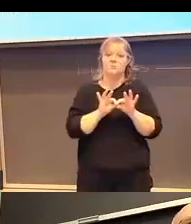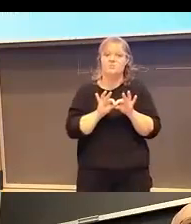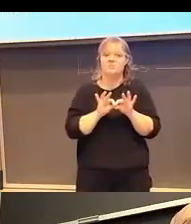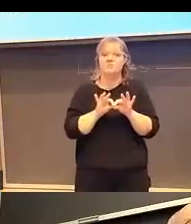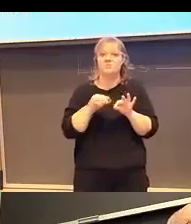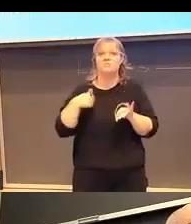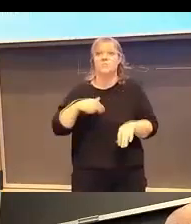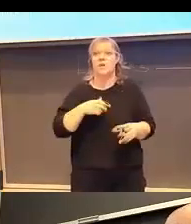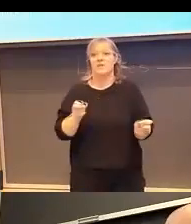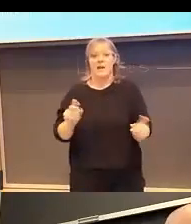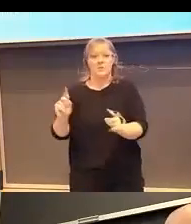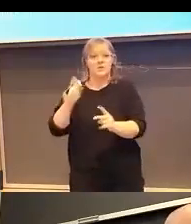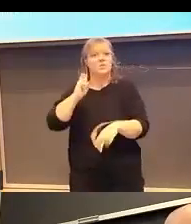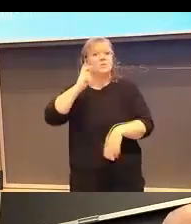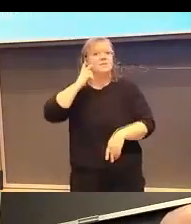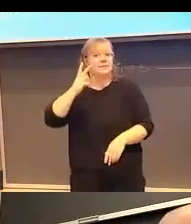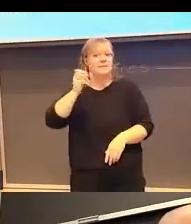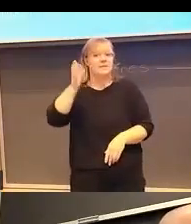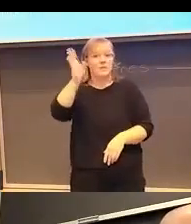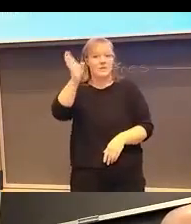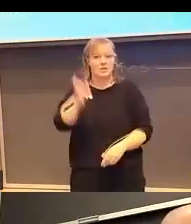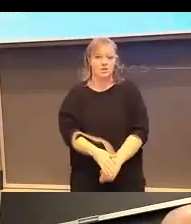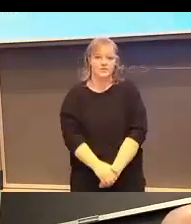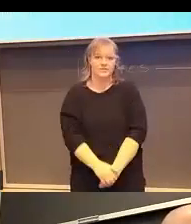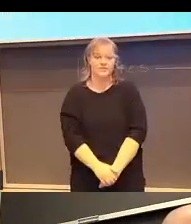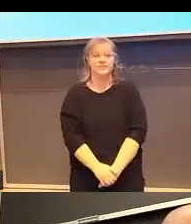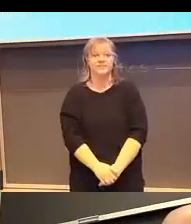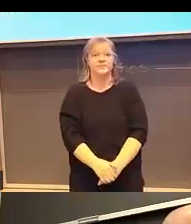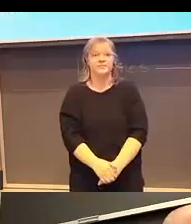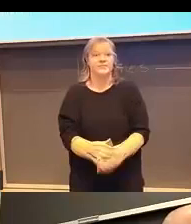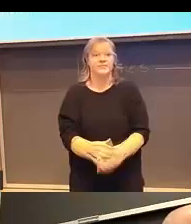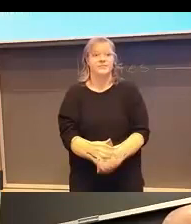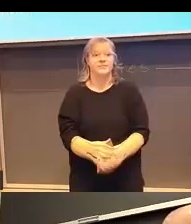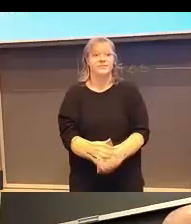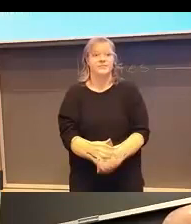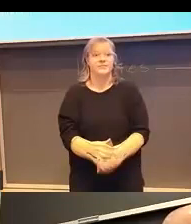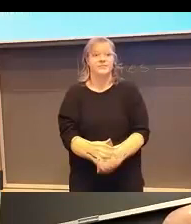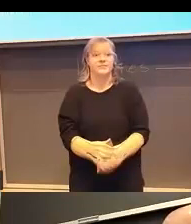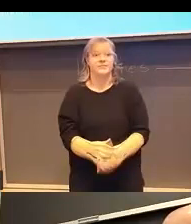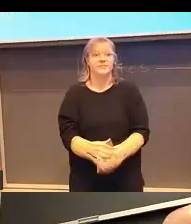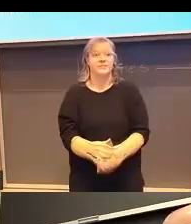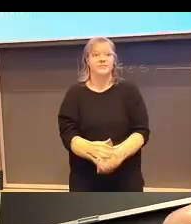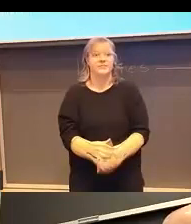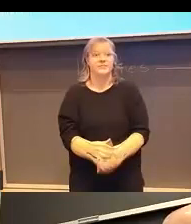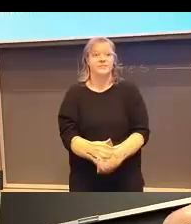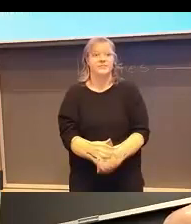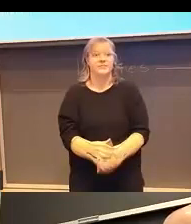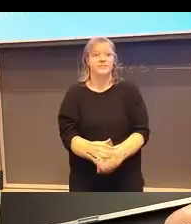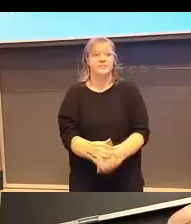to see this presentation so without any further uh delay let me introduce doctors uh Ryan and